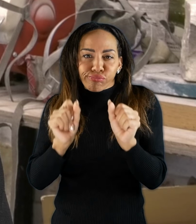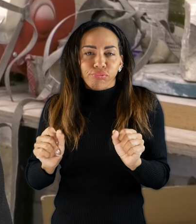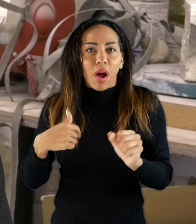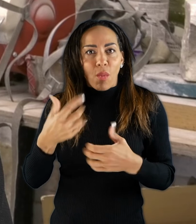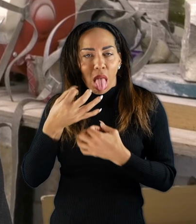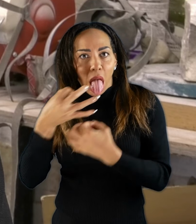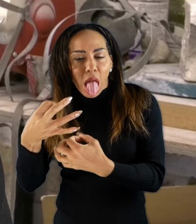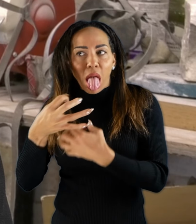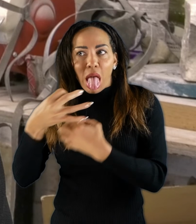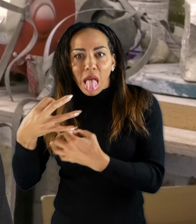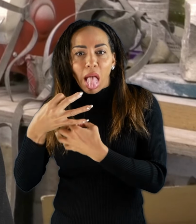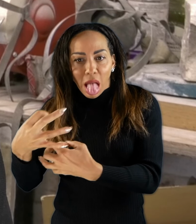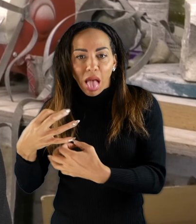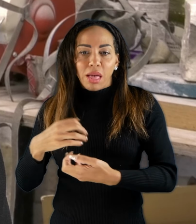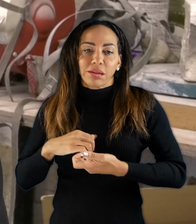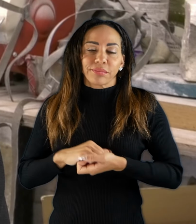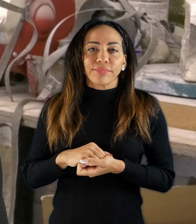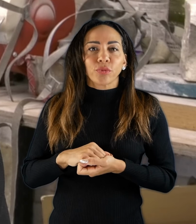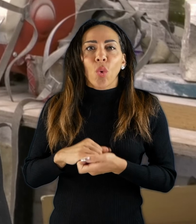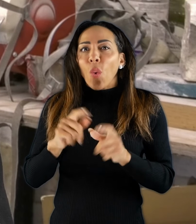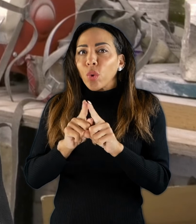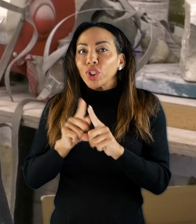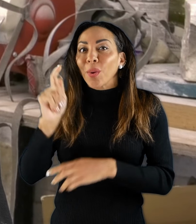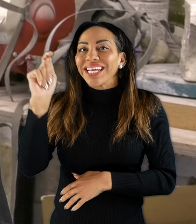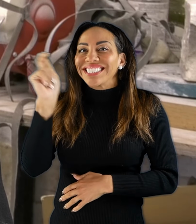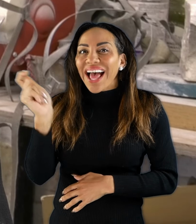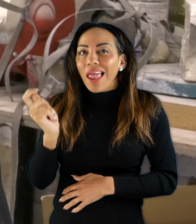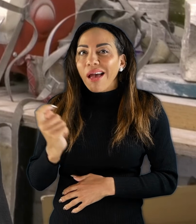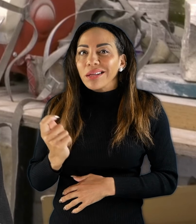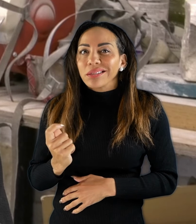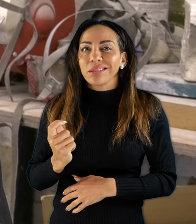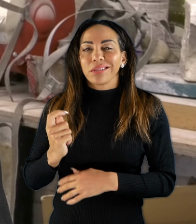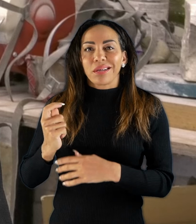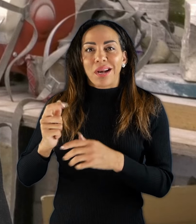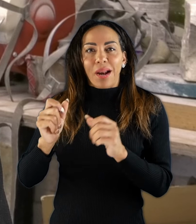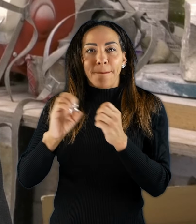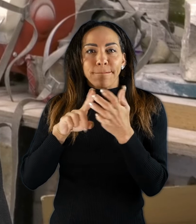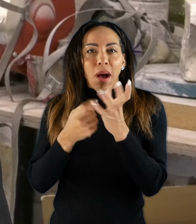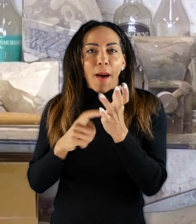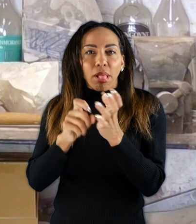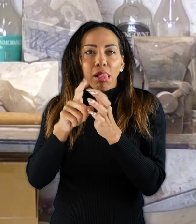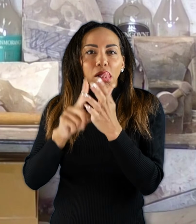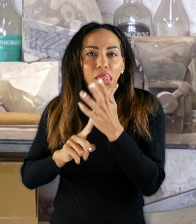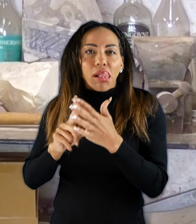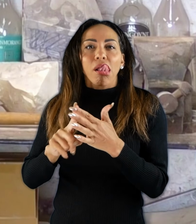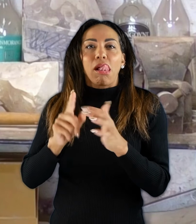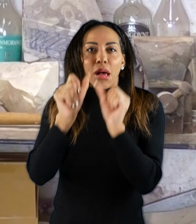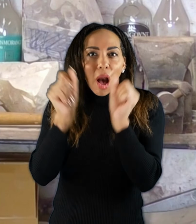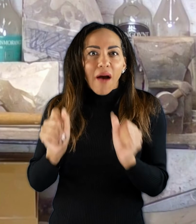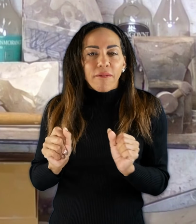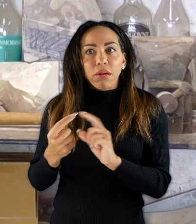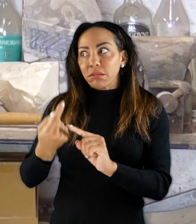And also all the early Italian marble carvers. I never was interested in that when I was young.